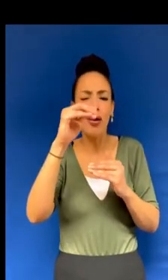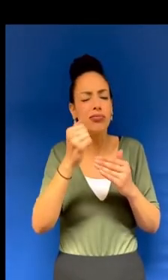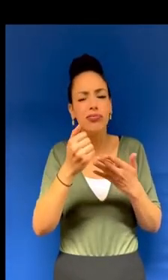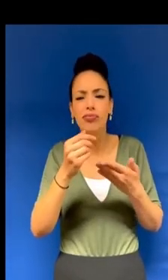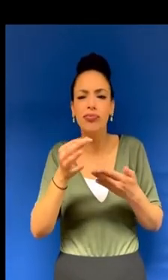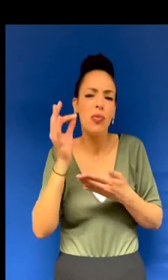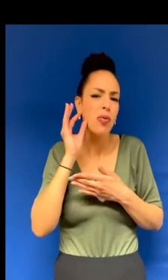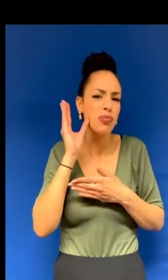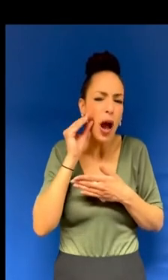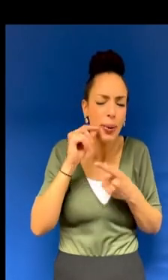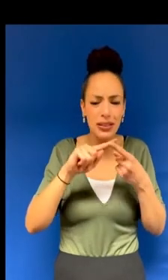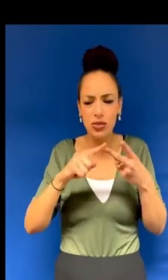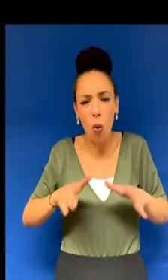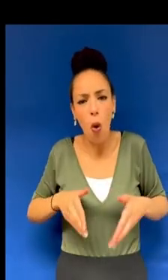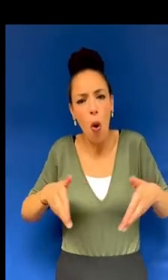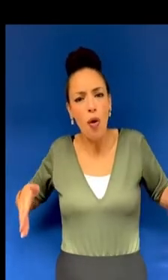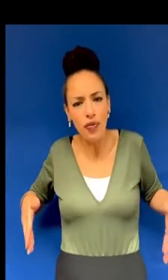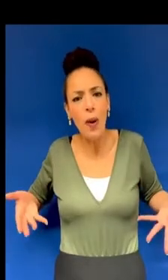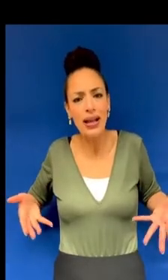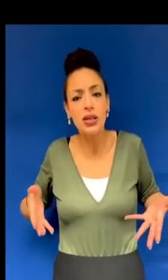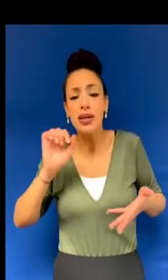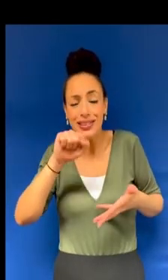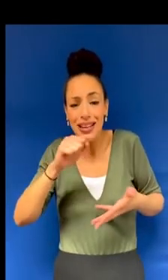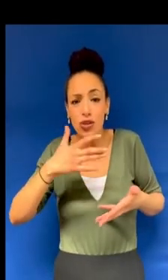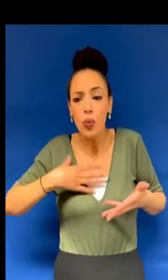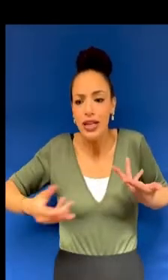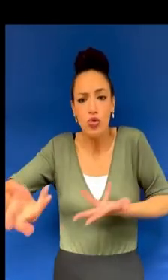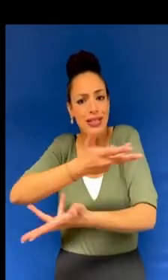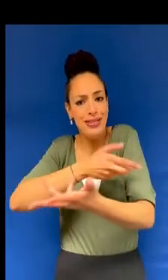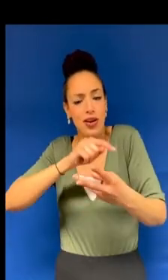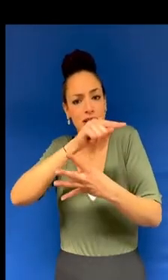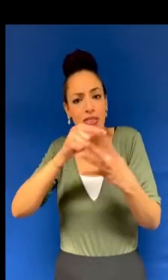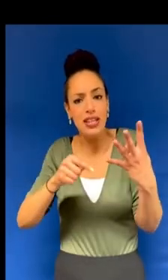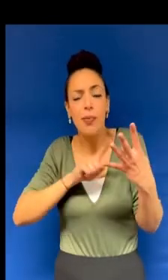on to die after contracting coronavirus, and of course like certain communities have much higher